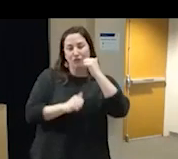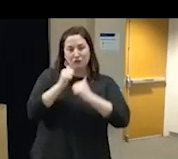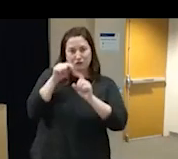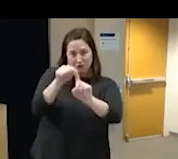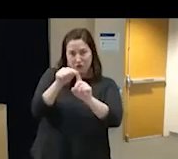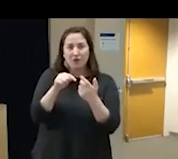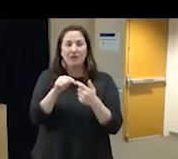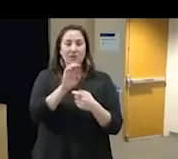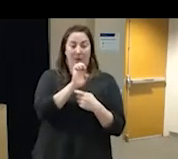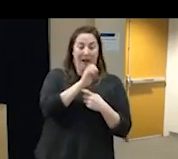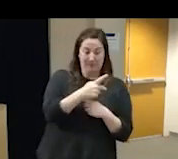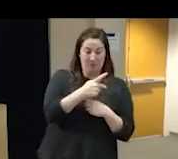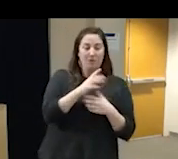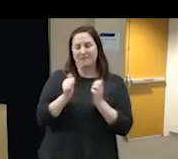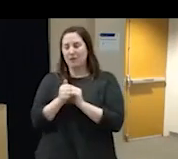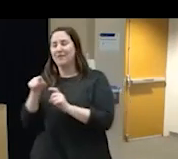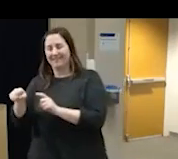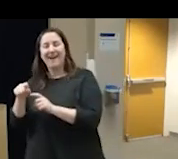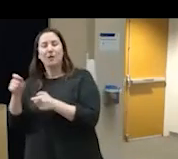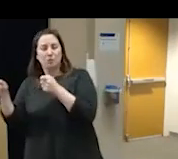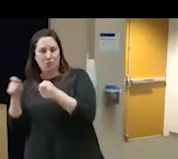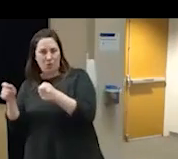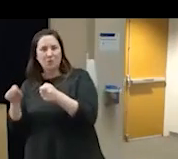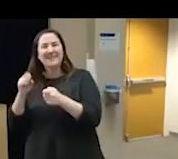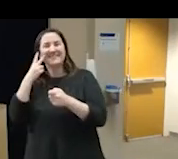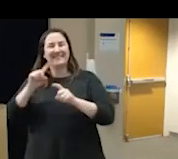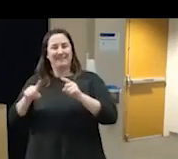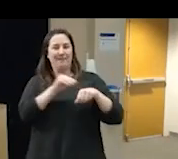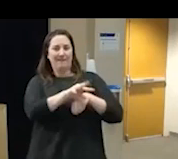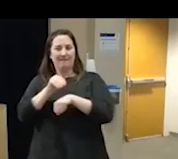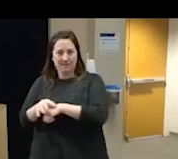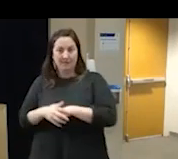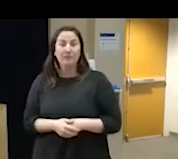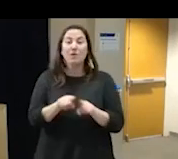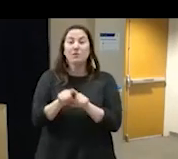controls 0.4 effect size neurophysiology. point eight